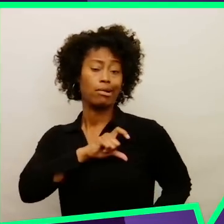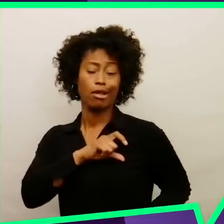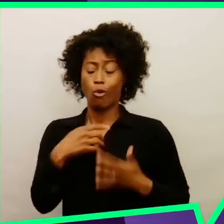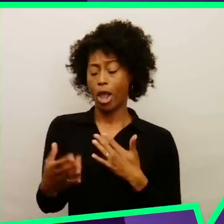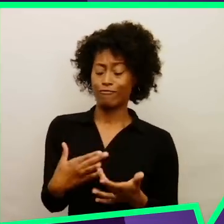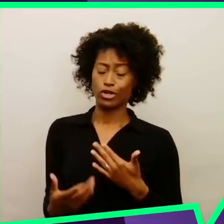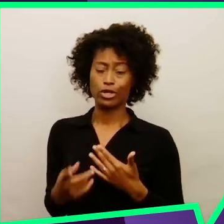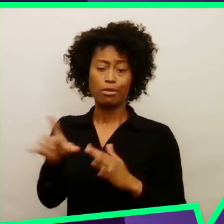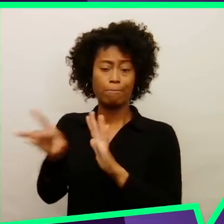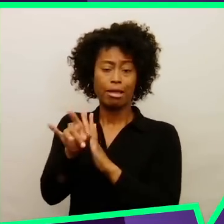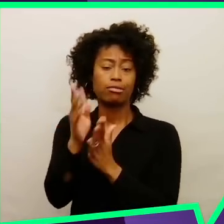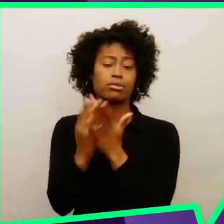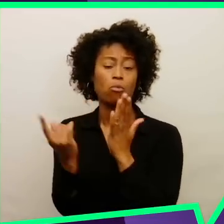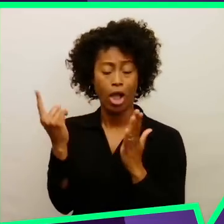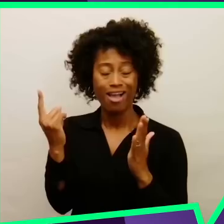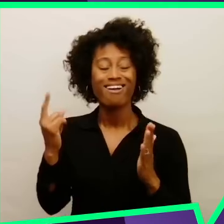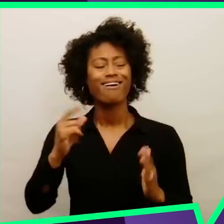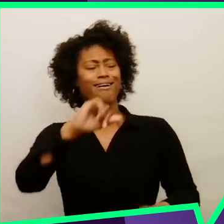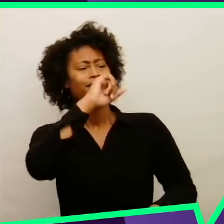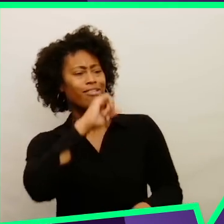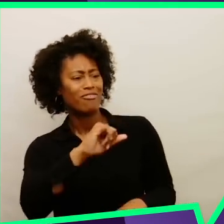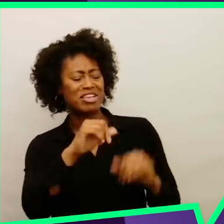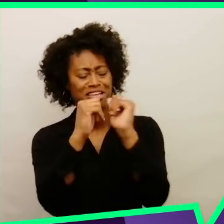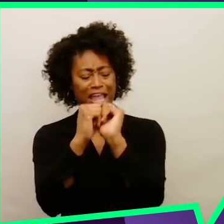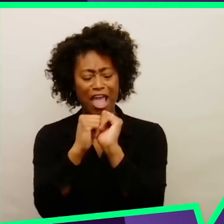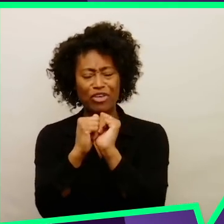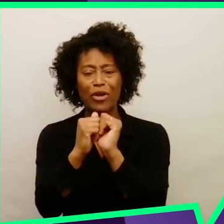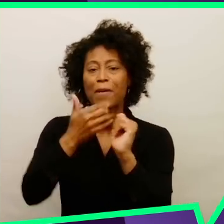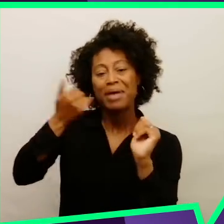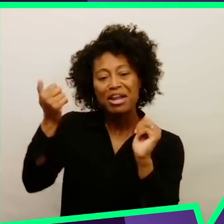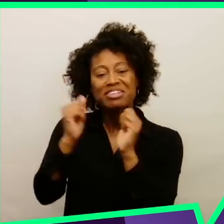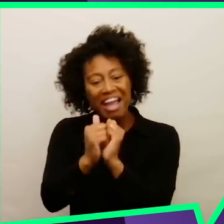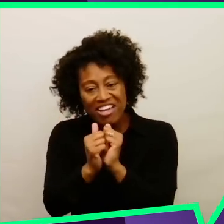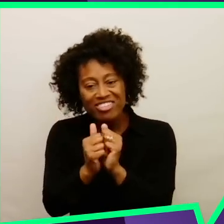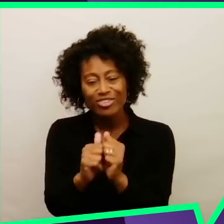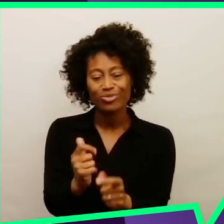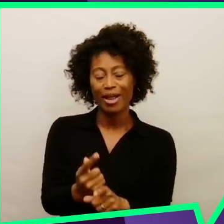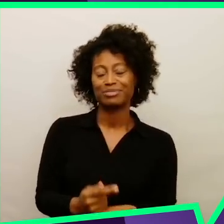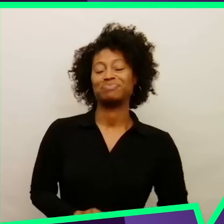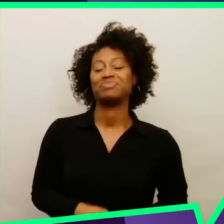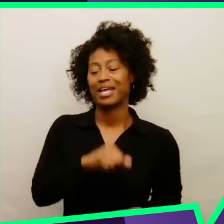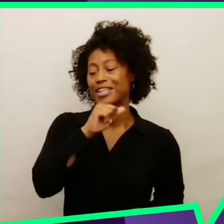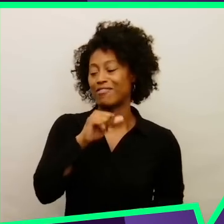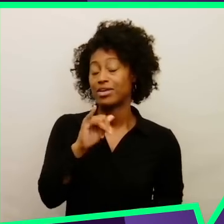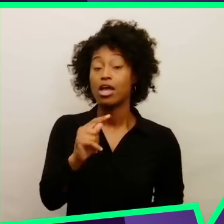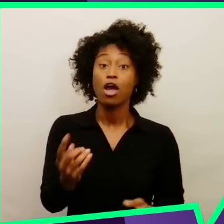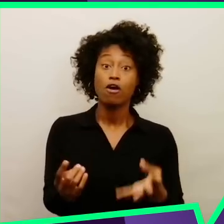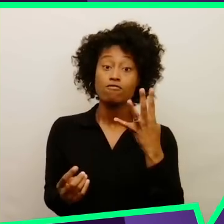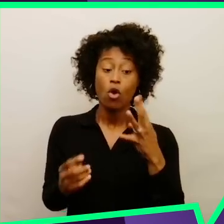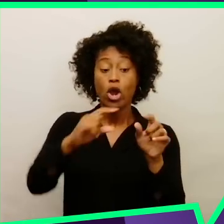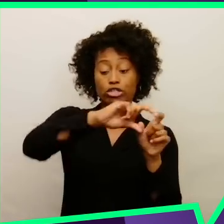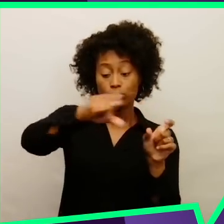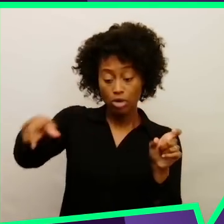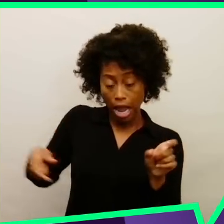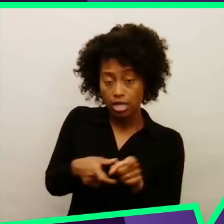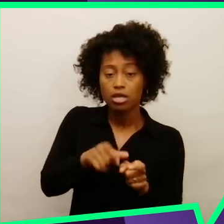And you know what? Playing together is always good. I love that, too. So we have four tracks. We're playing Forza Motorsport. This is from 2023.